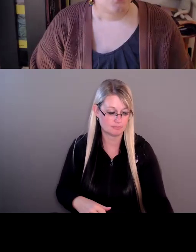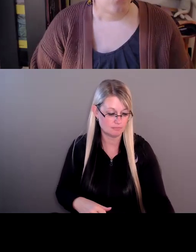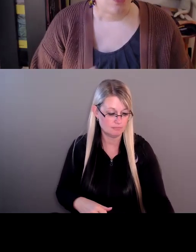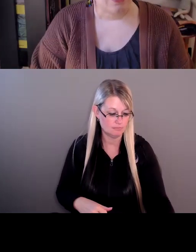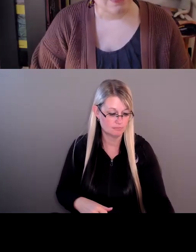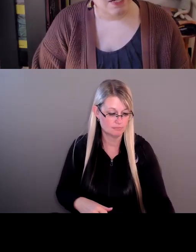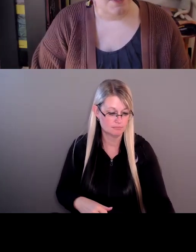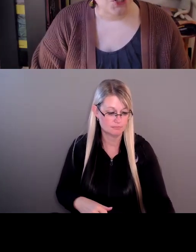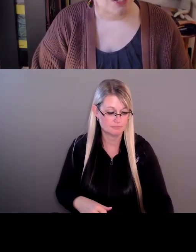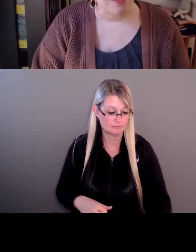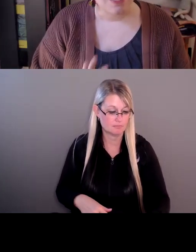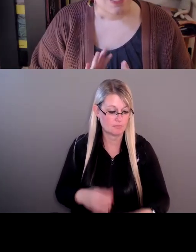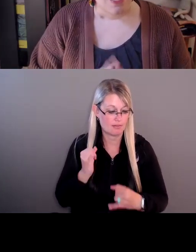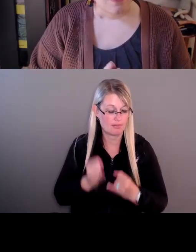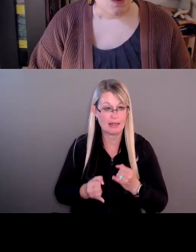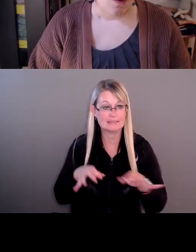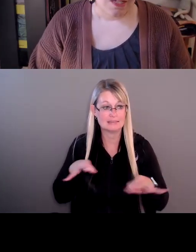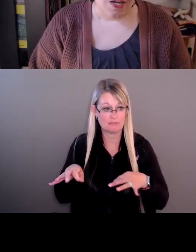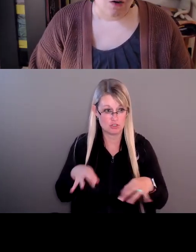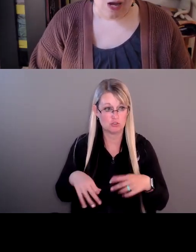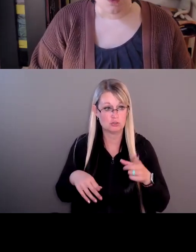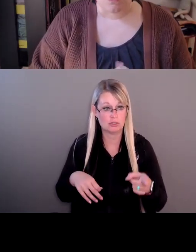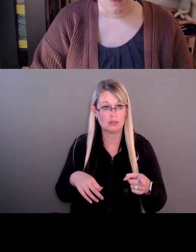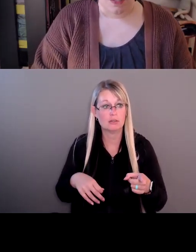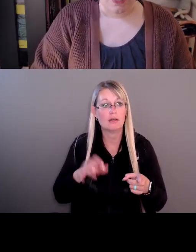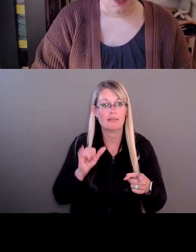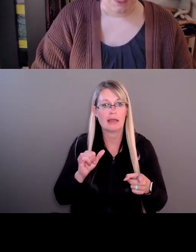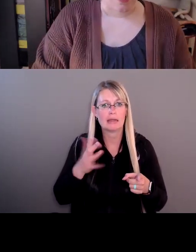So our last definition, and this one went down the rabbit hole that I was not anticipating,